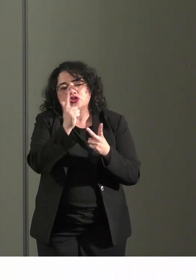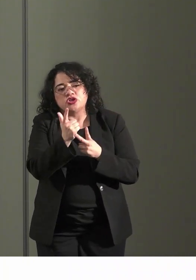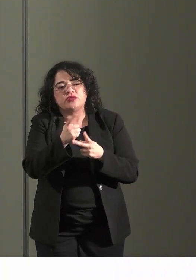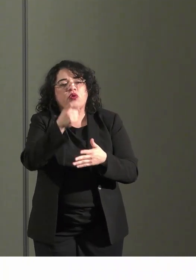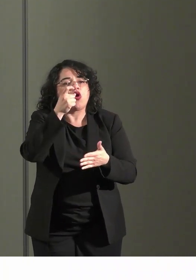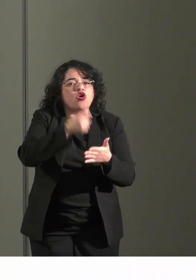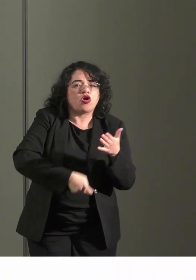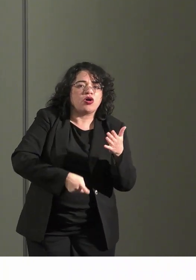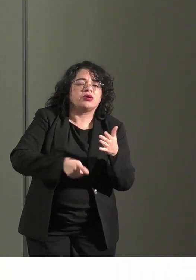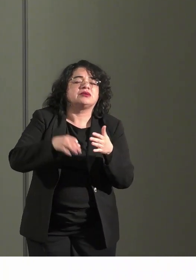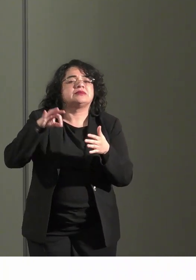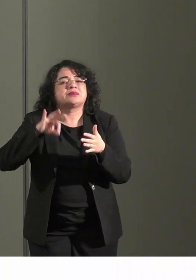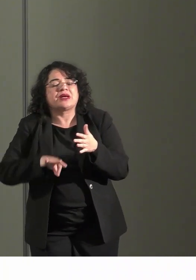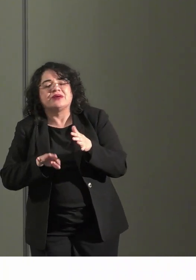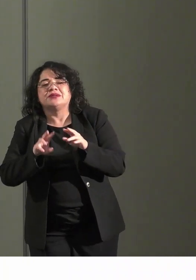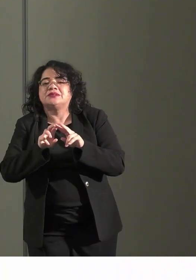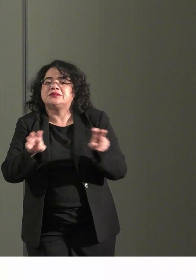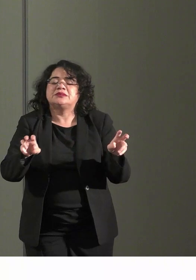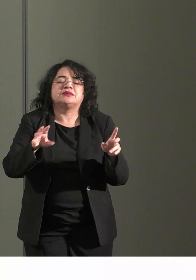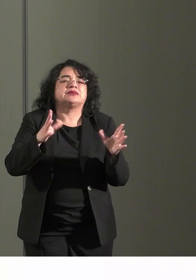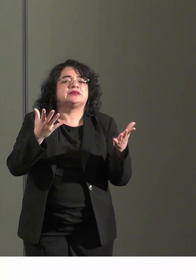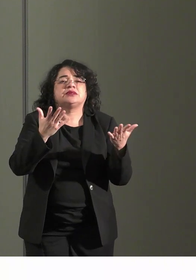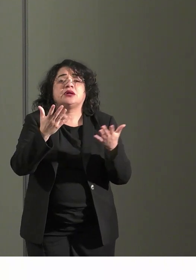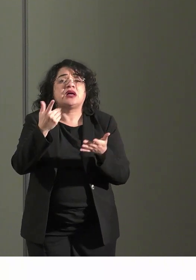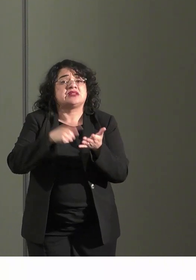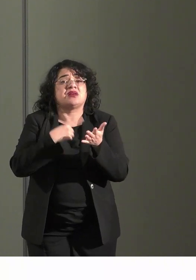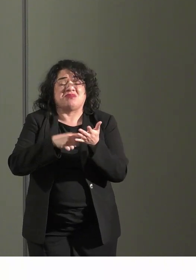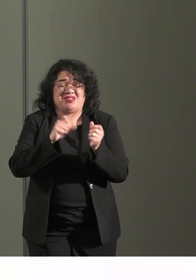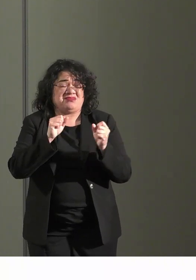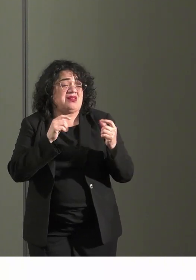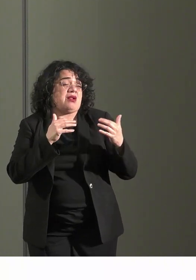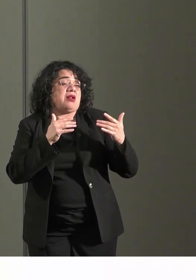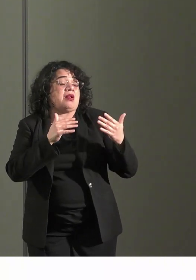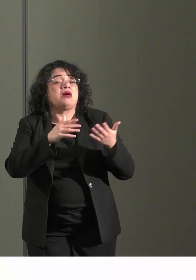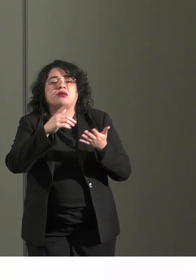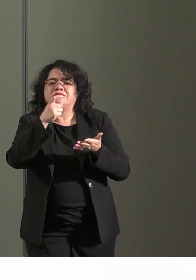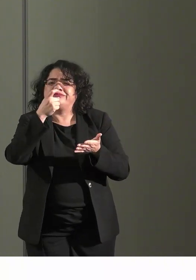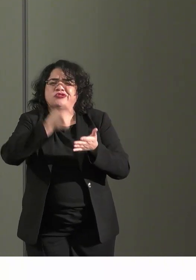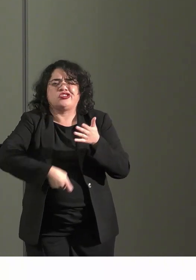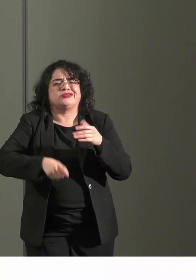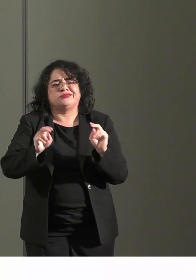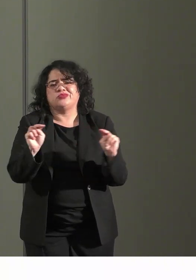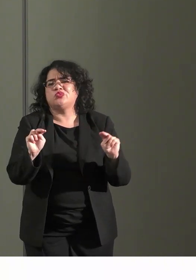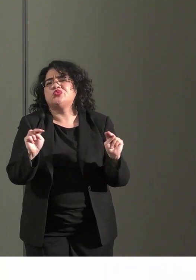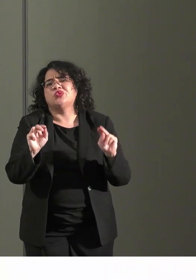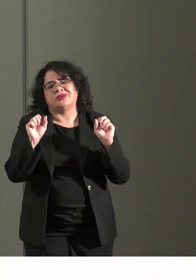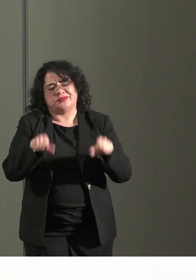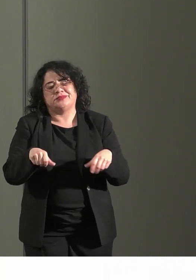people to could that is cost neutral for them . >> DAVE: There is regulation you want to